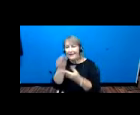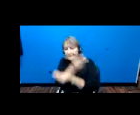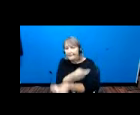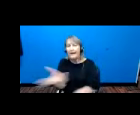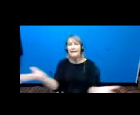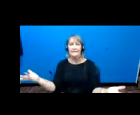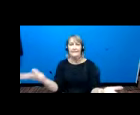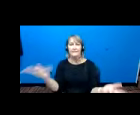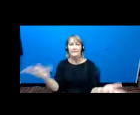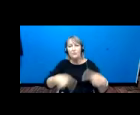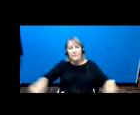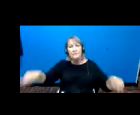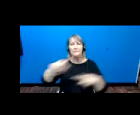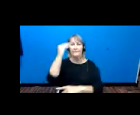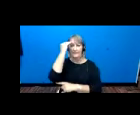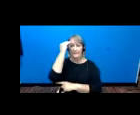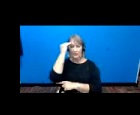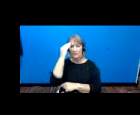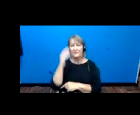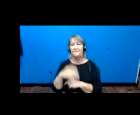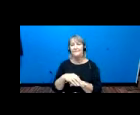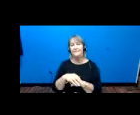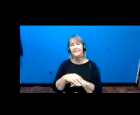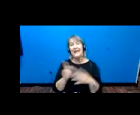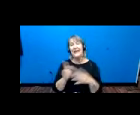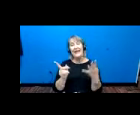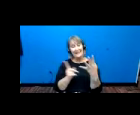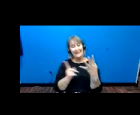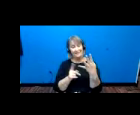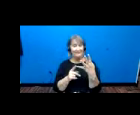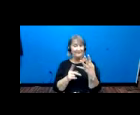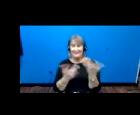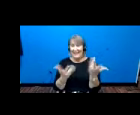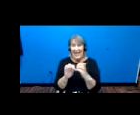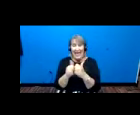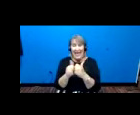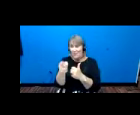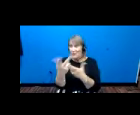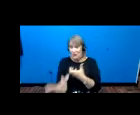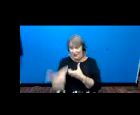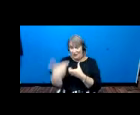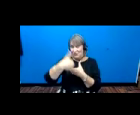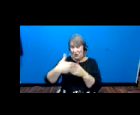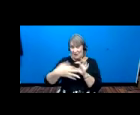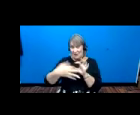and then also understand how to become a partner with this very important work. So that's really what we want to make sure